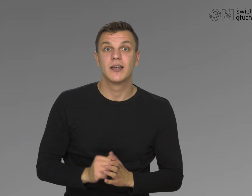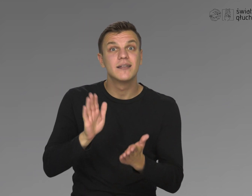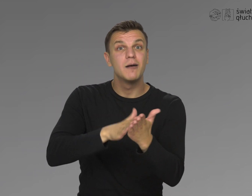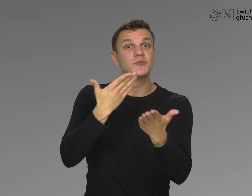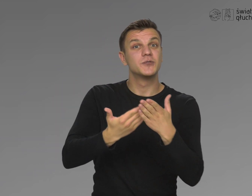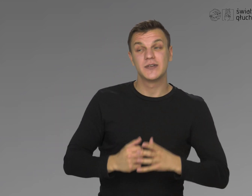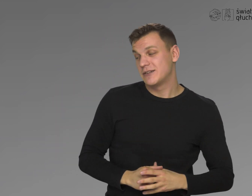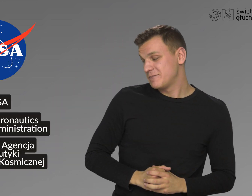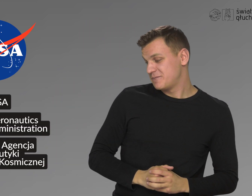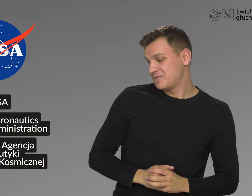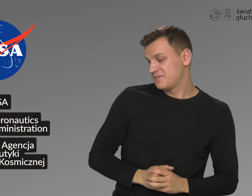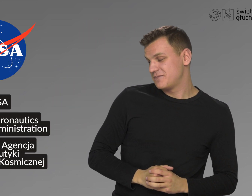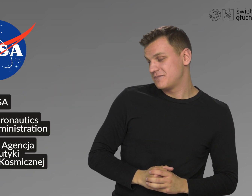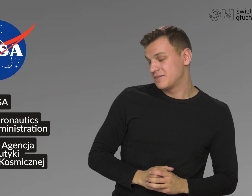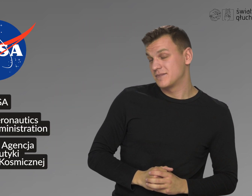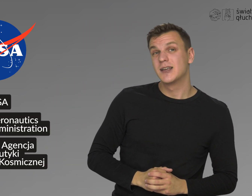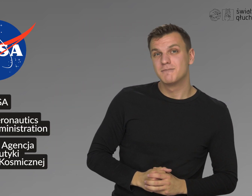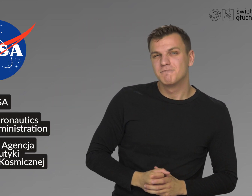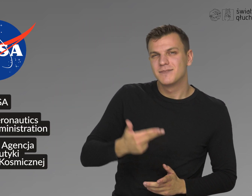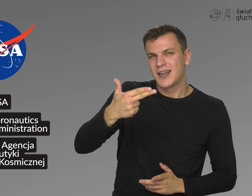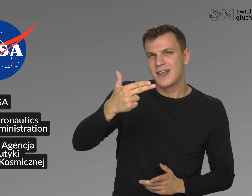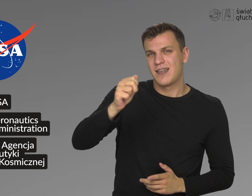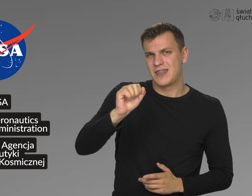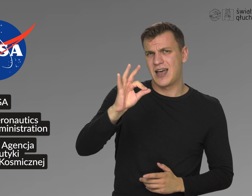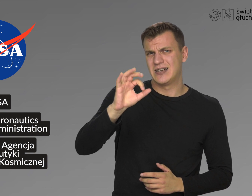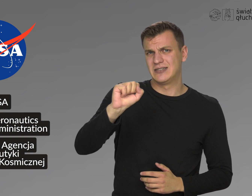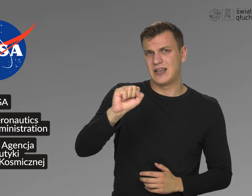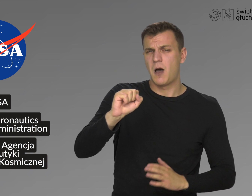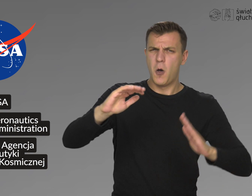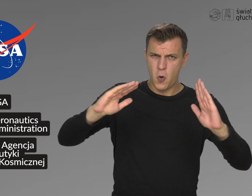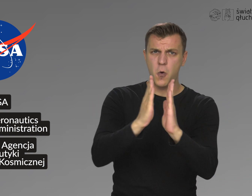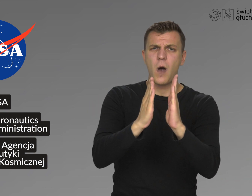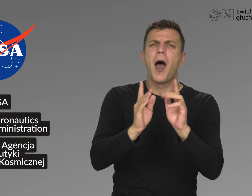For example, NASA – that’s an abbreviation.